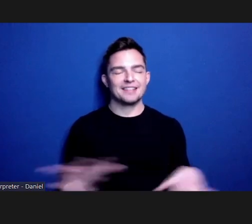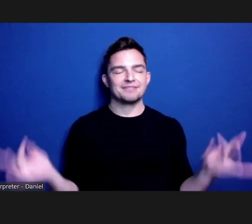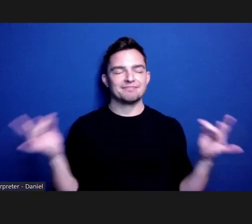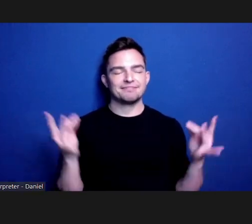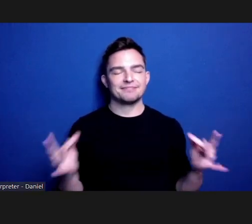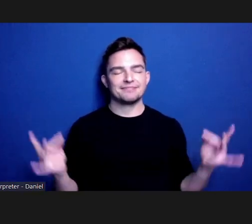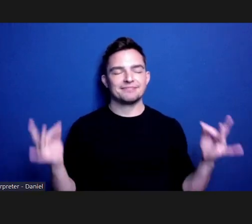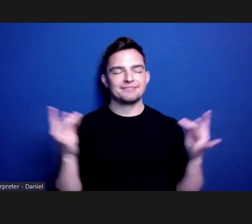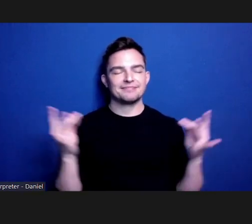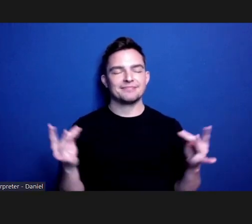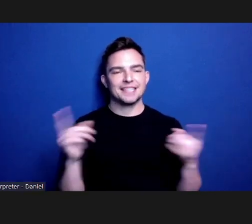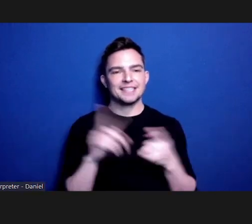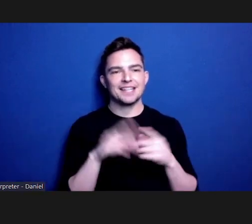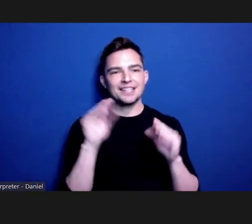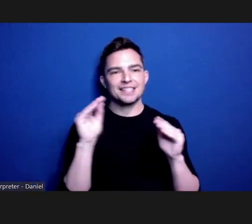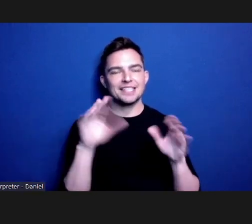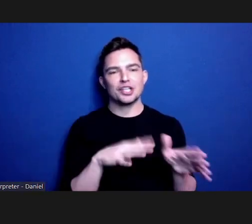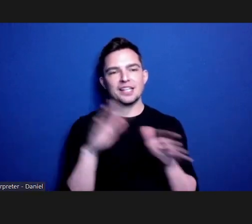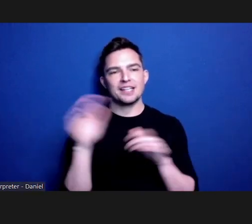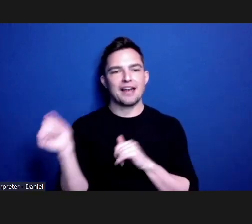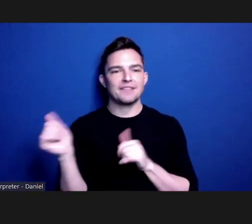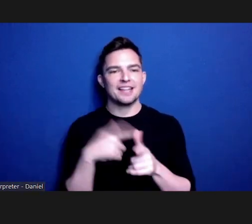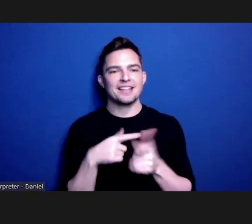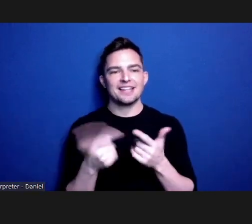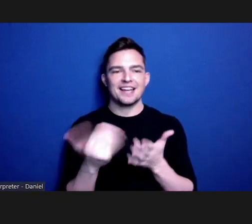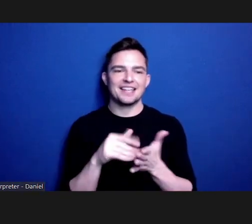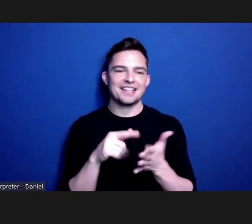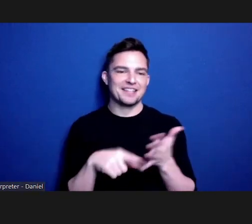until the teacher left. And again, these are funny things because it was an inside joke